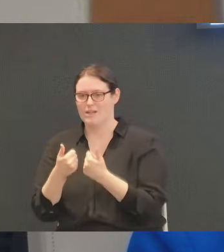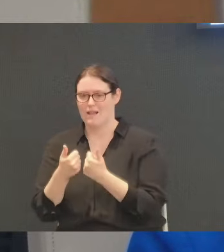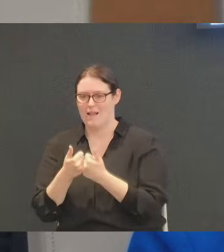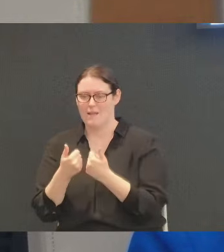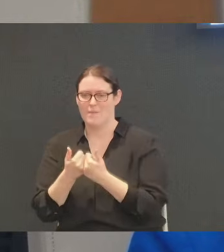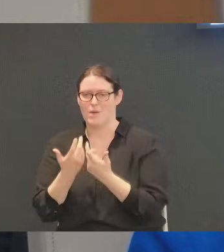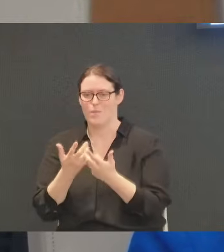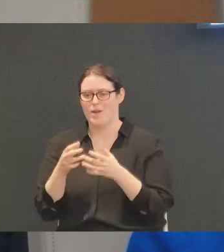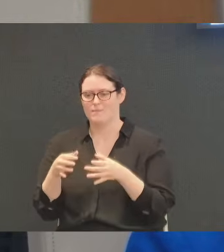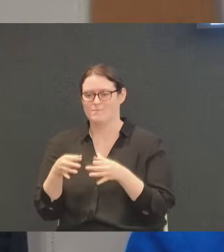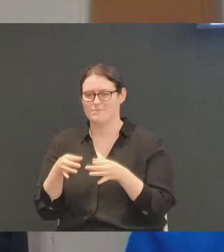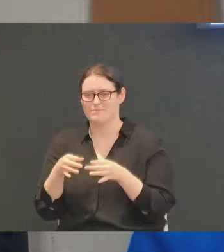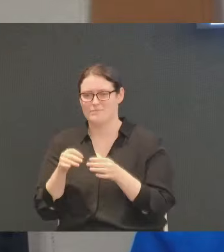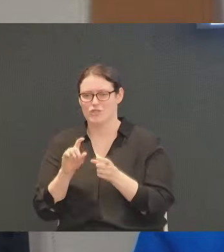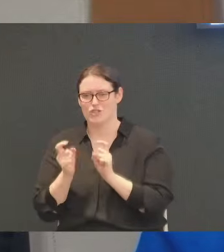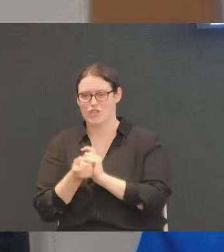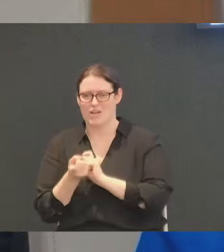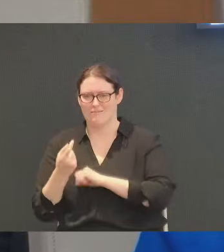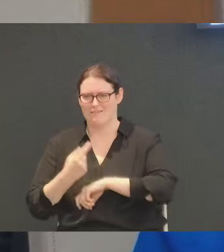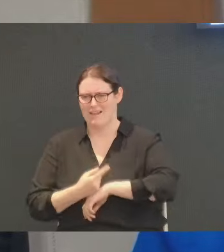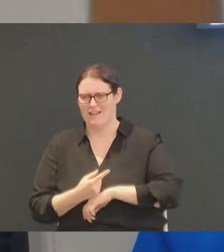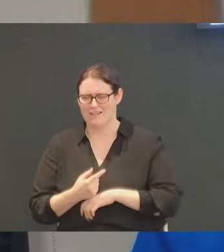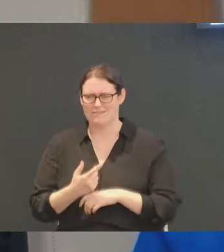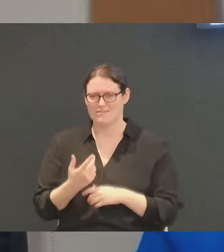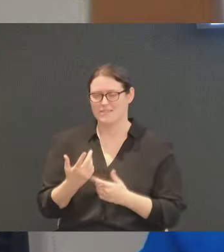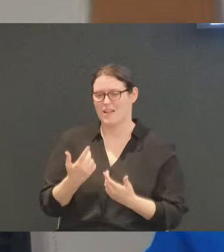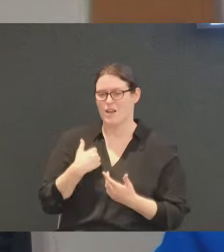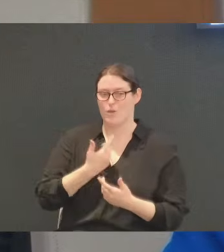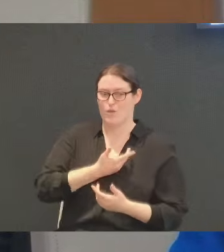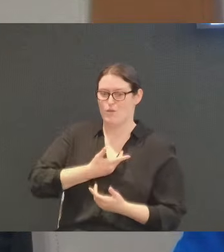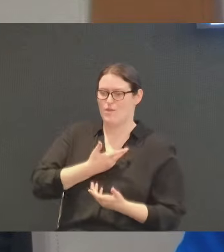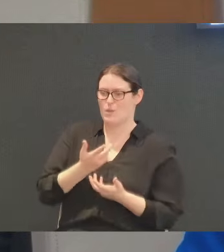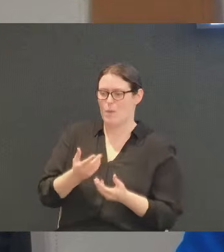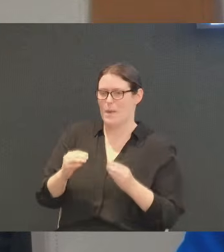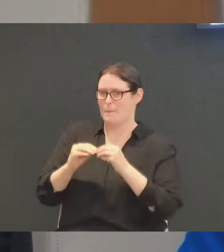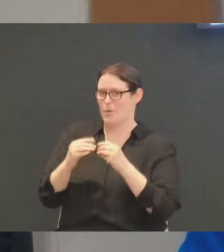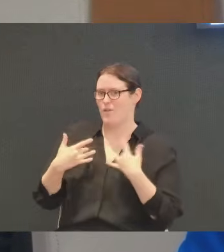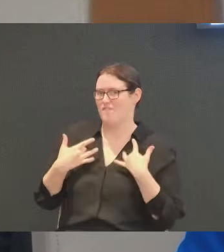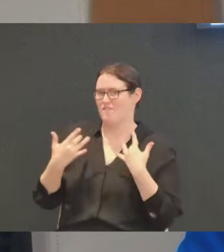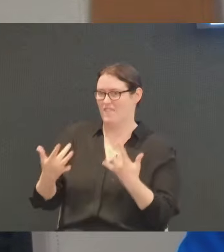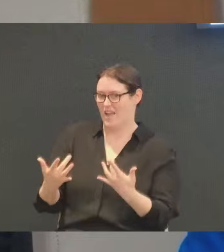which was great. I know all three of us have expressed we want more events, community events,